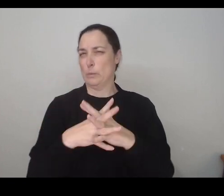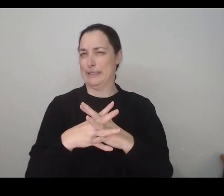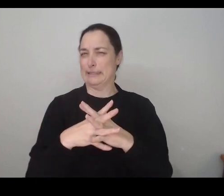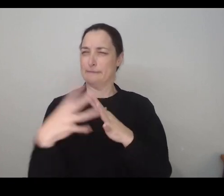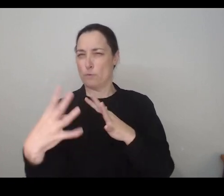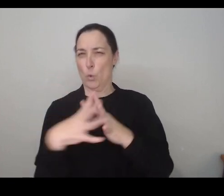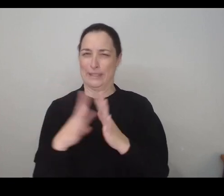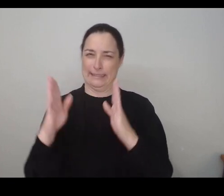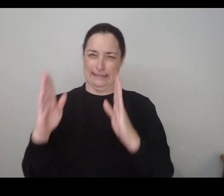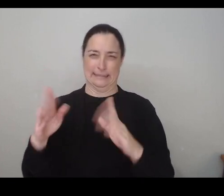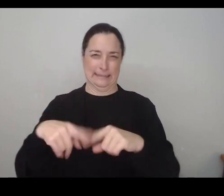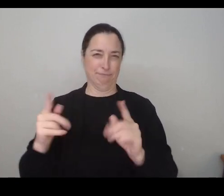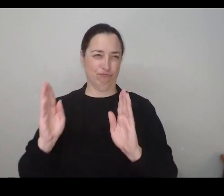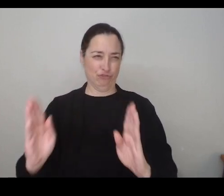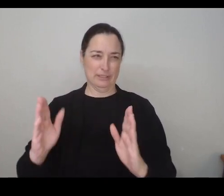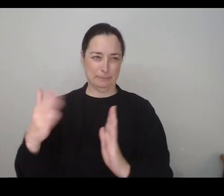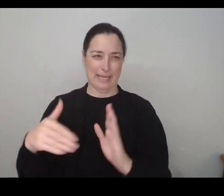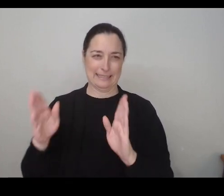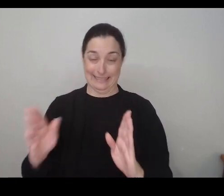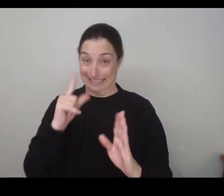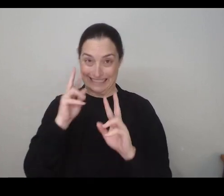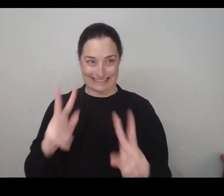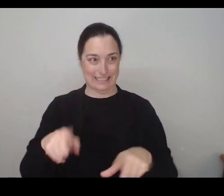But you see from one to the other, the change what happened